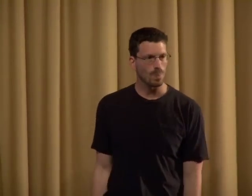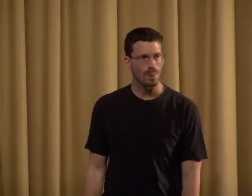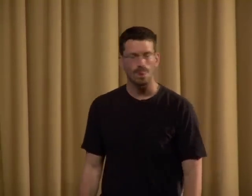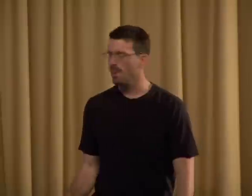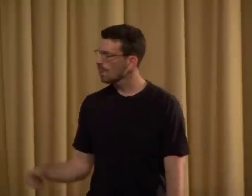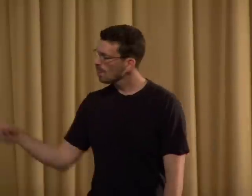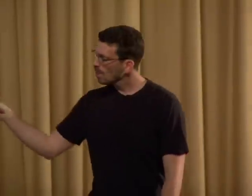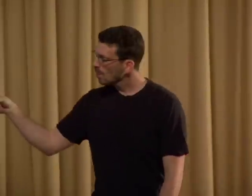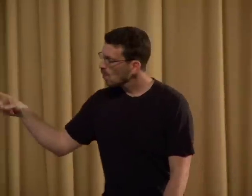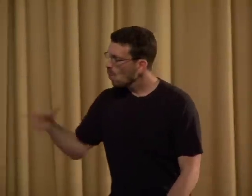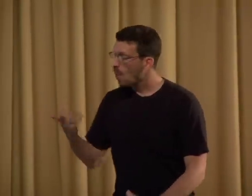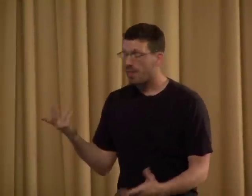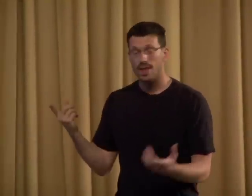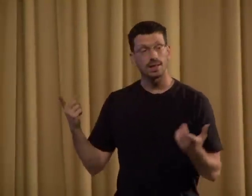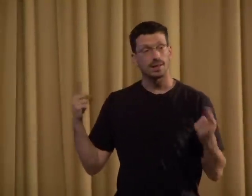What do we do? Well one thing that's happening now is you have more and more fundamentalism. Religious fundamentalism -- like in those pictures.